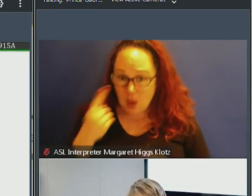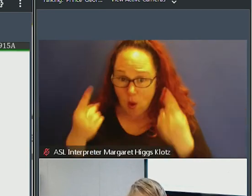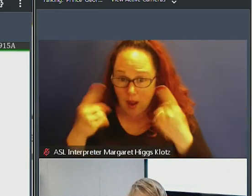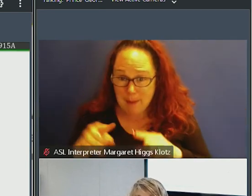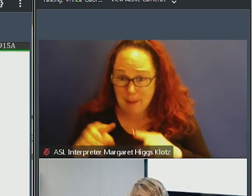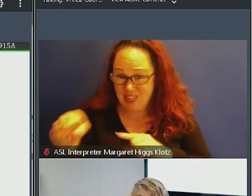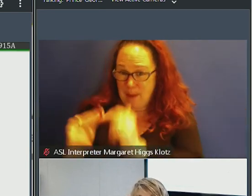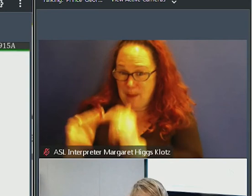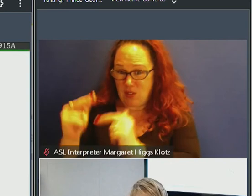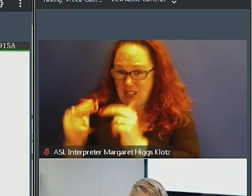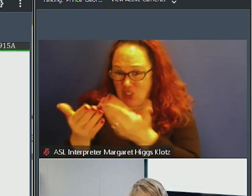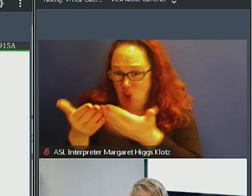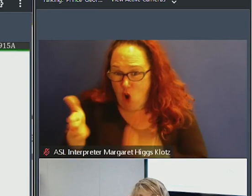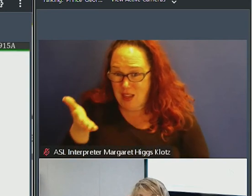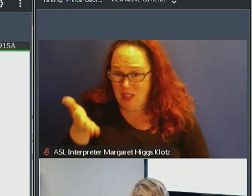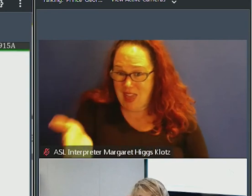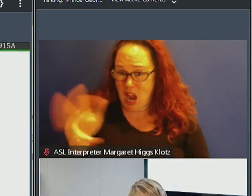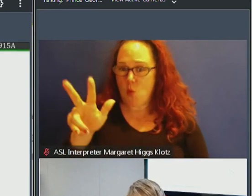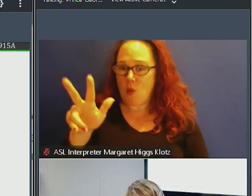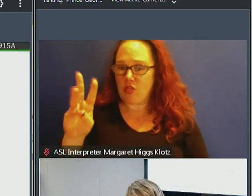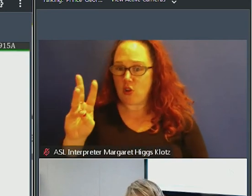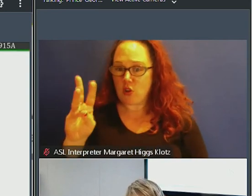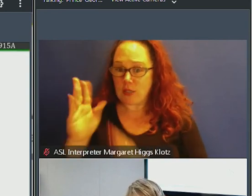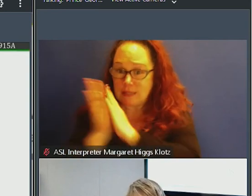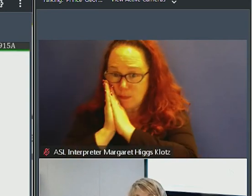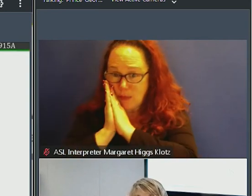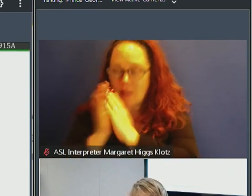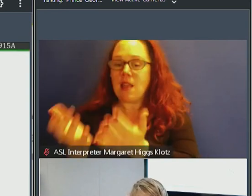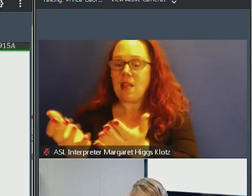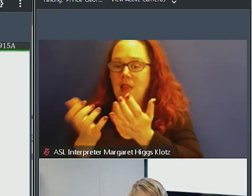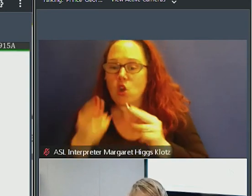They're trying to get an increase of 20 additional beds to,